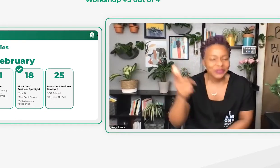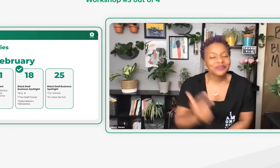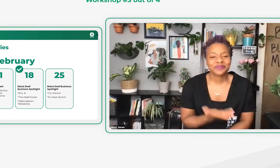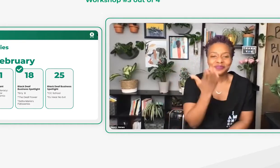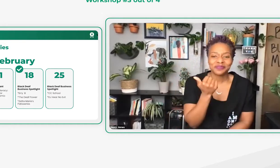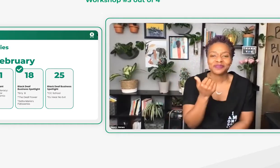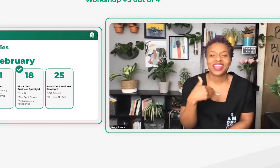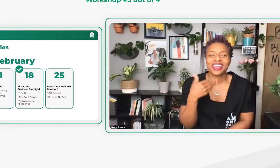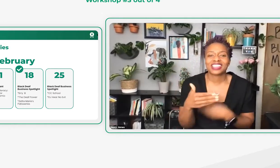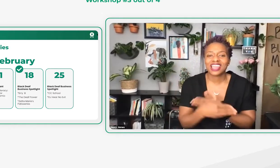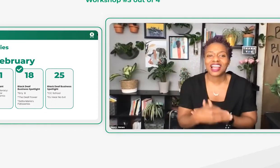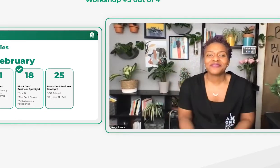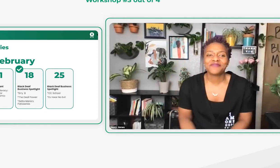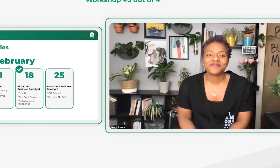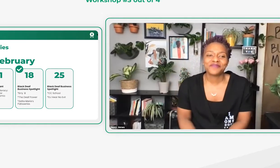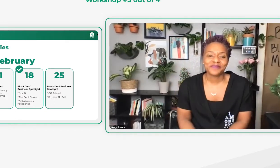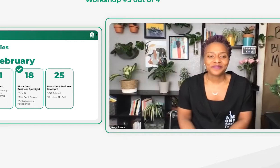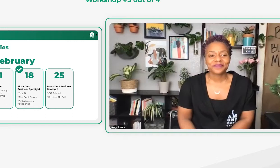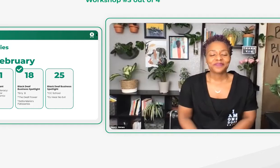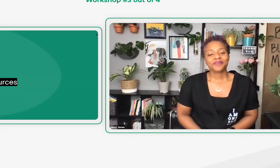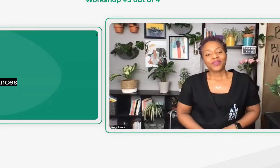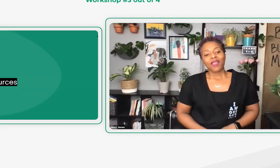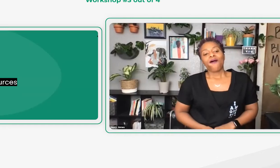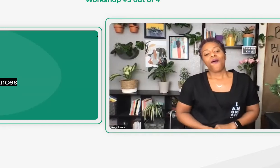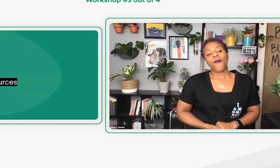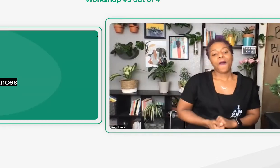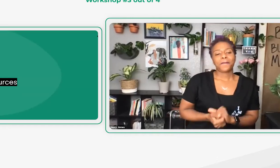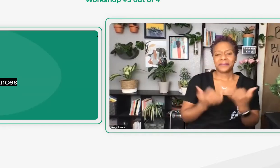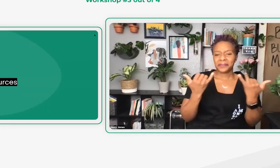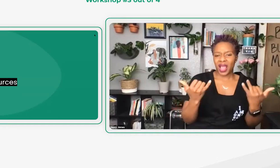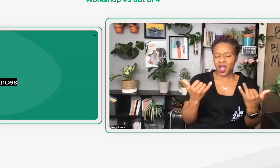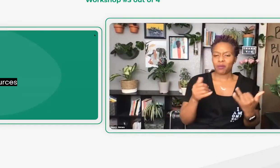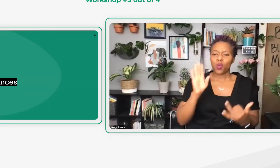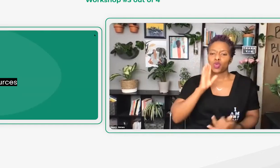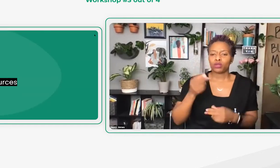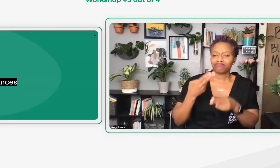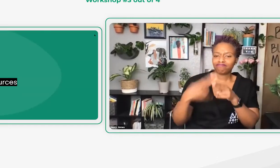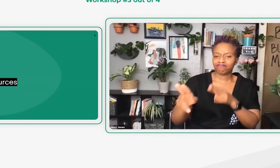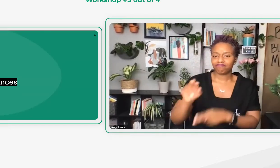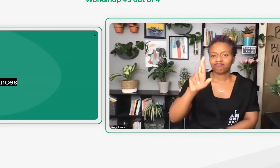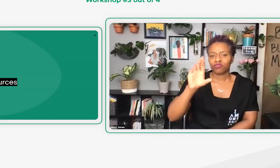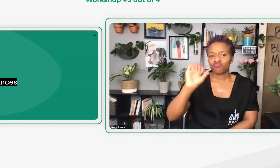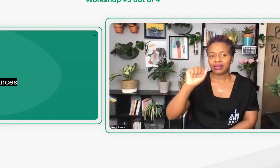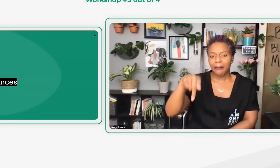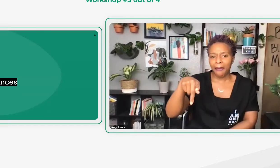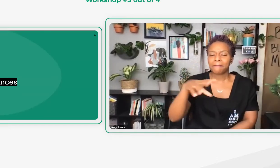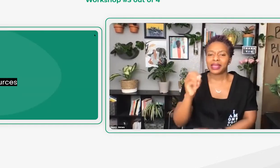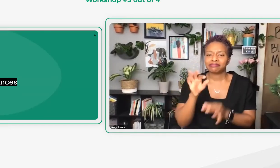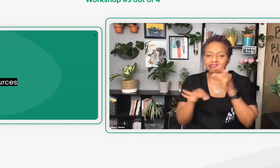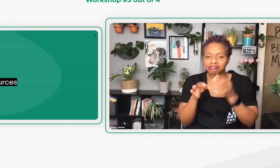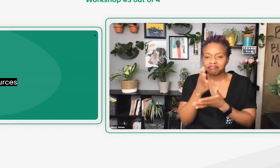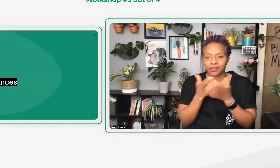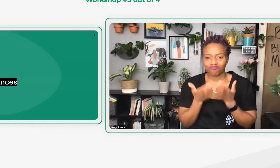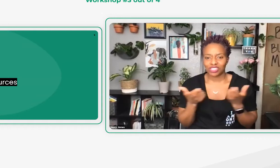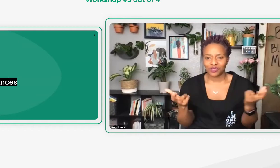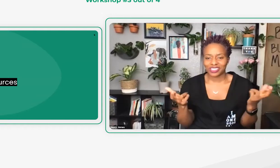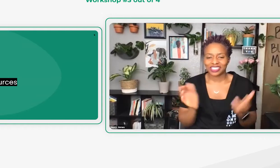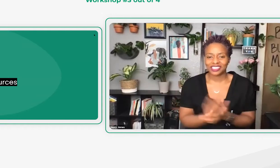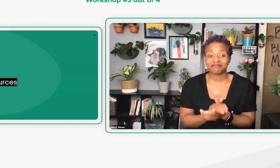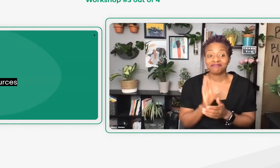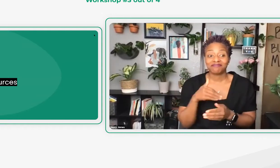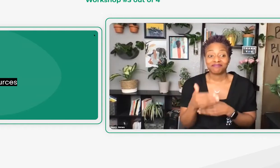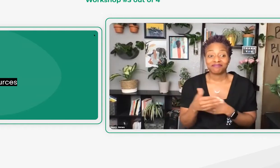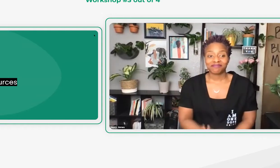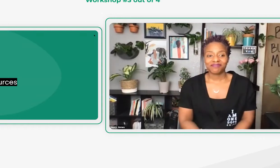More details will come up shortly. Right now, I want to give a brief recap and resources.